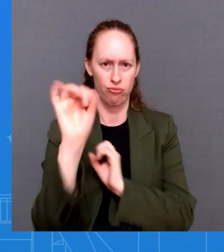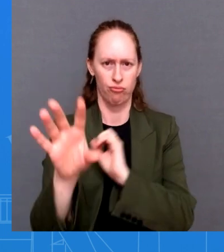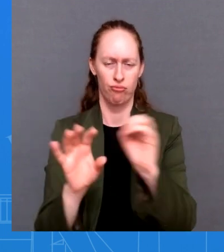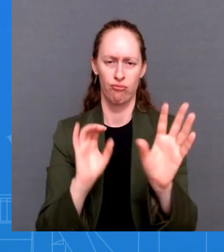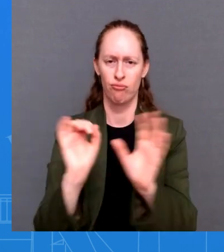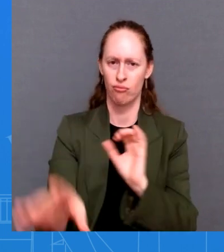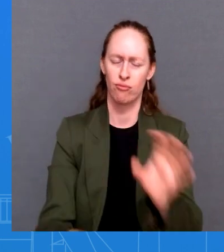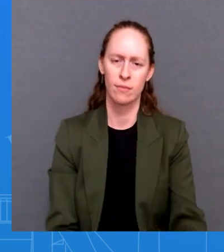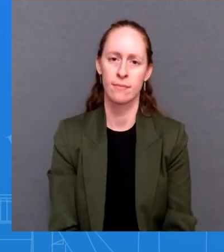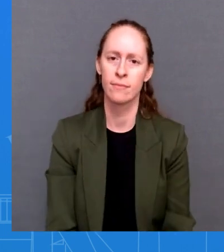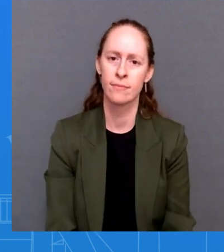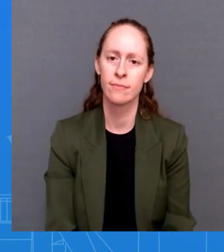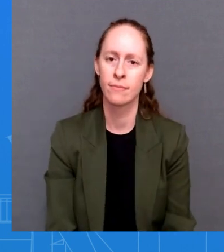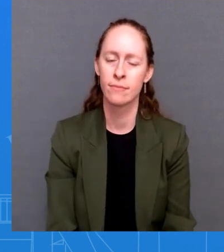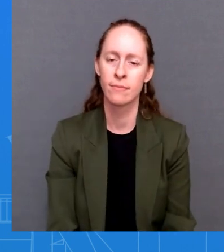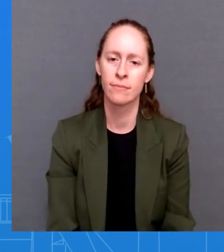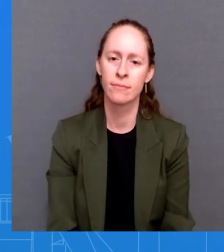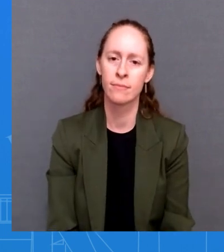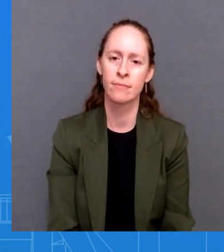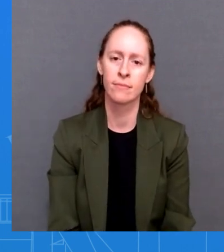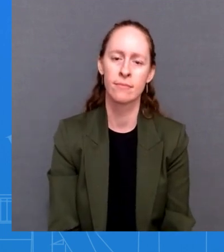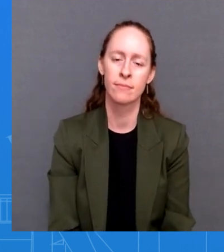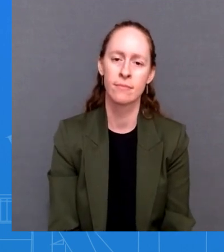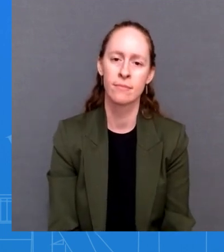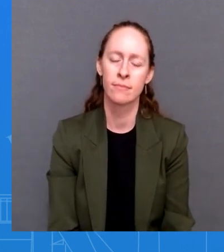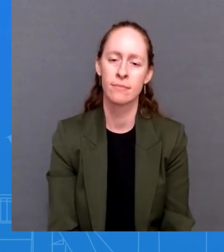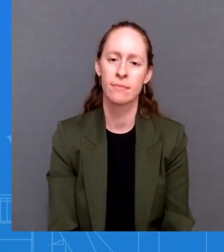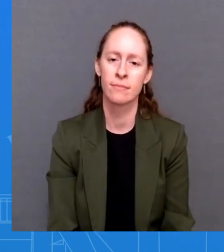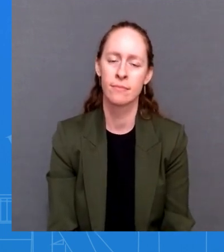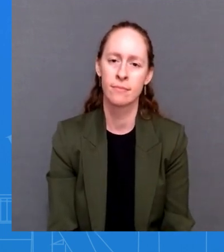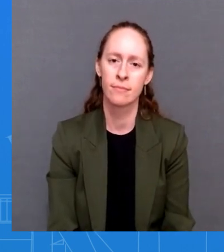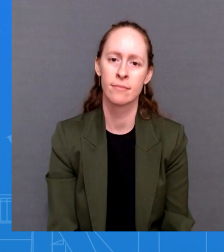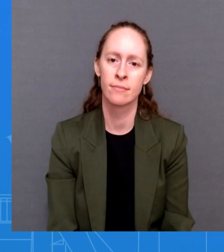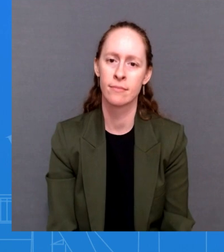Since Monday, ASPIRA has shipped nearly 48,000 vials of vaccine,